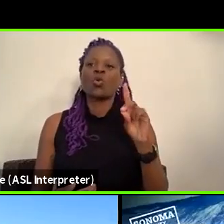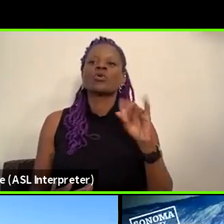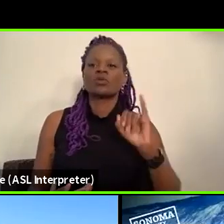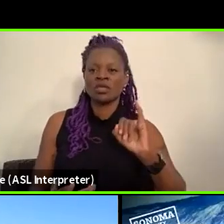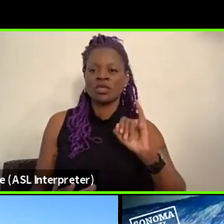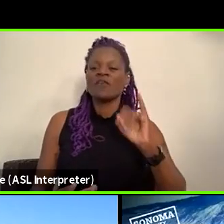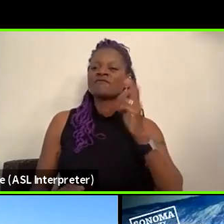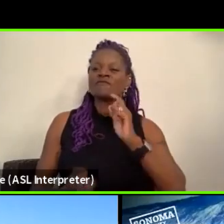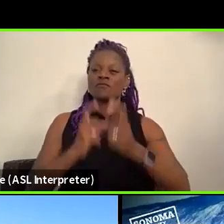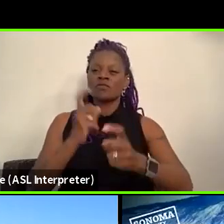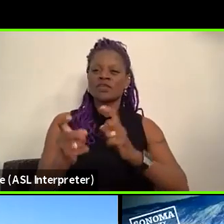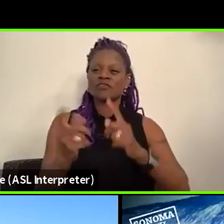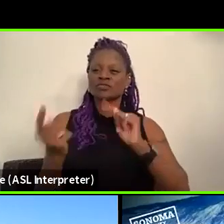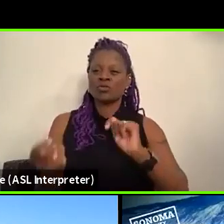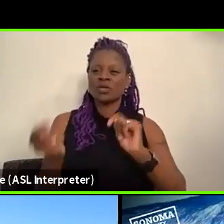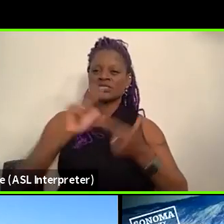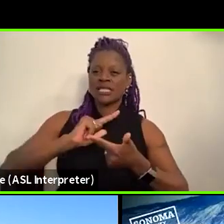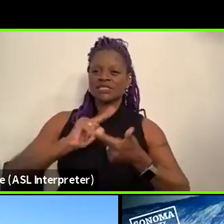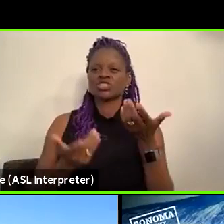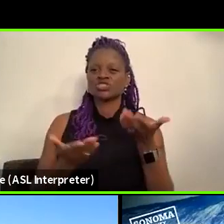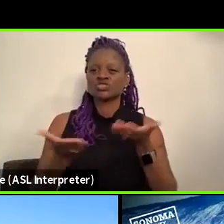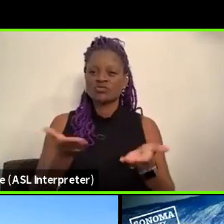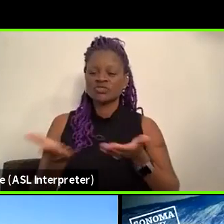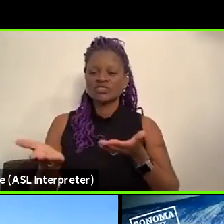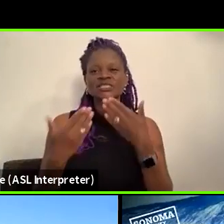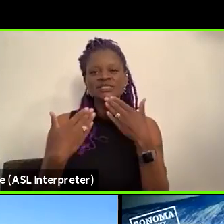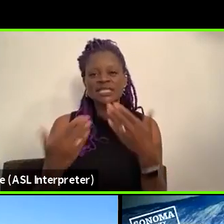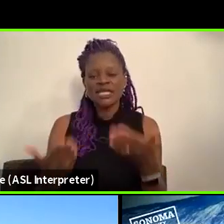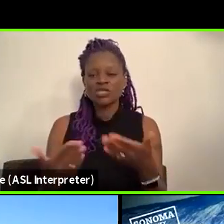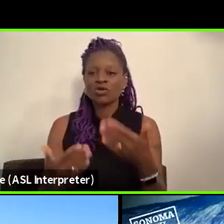this afternoon and also one to remind the community that we will be back on